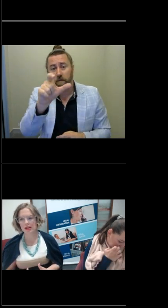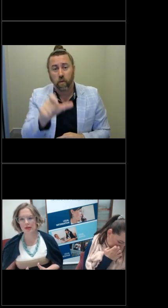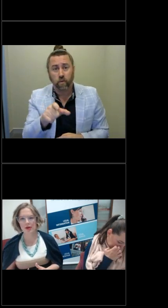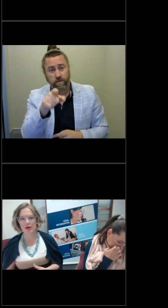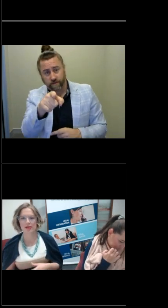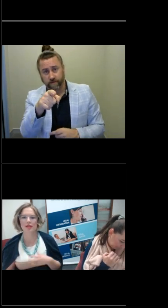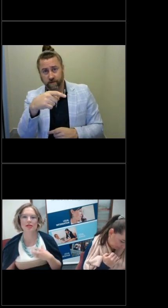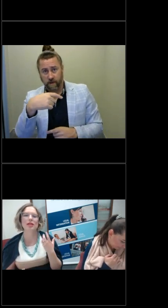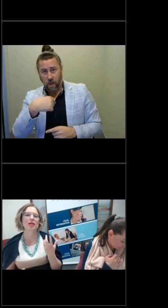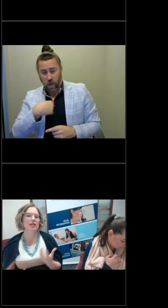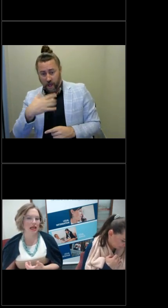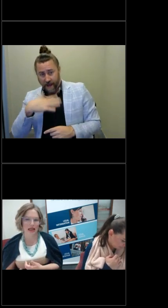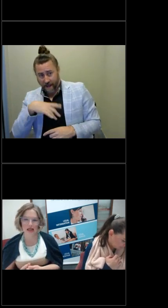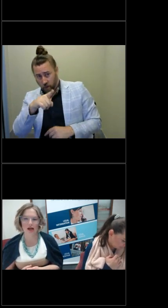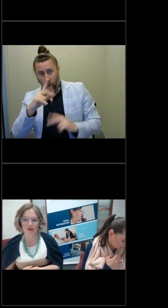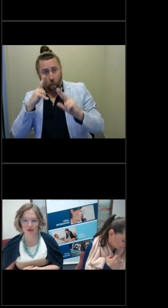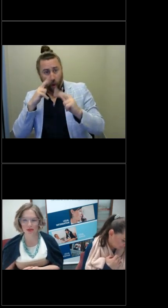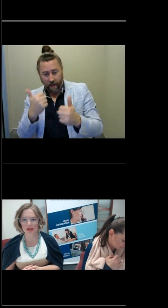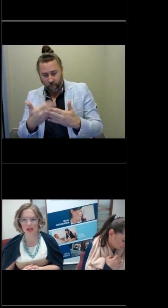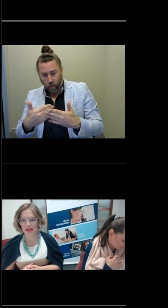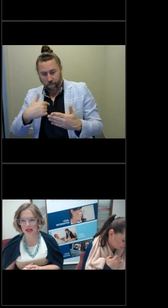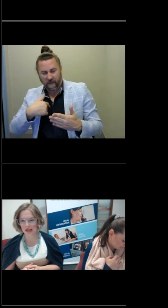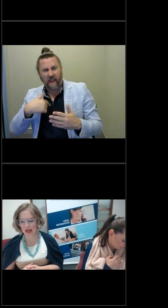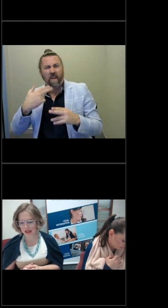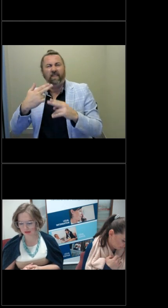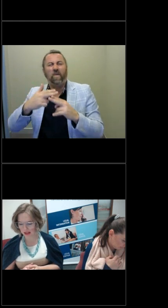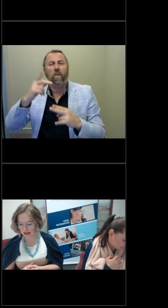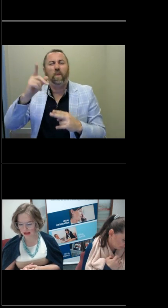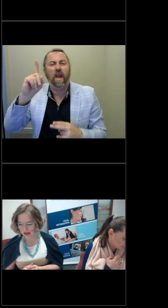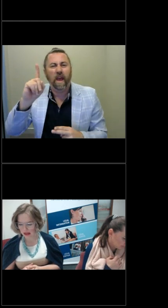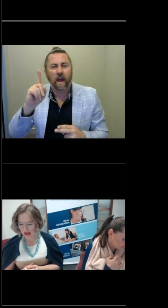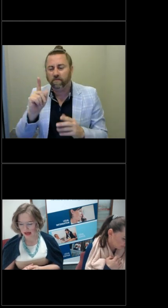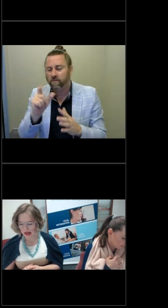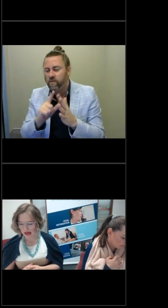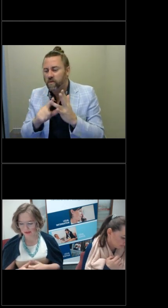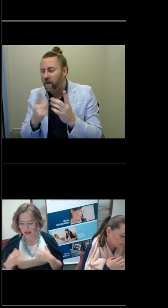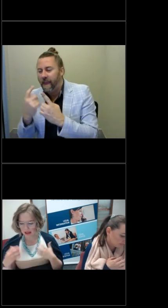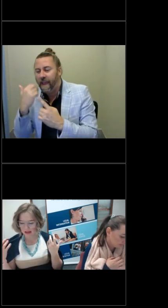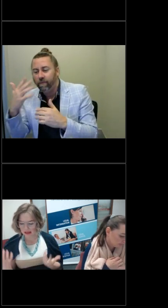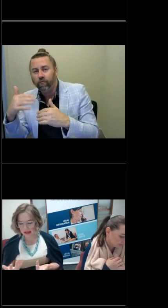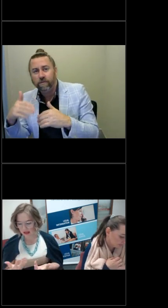on another person taking care of them in daily activities.